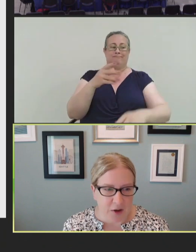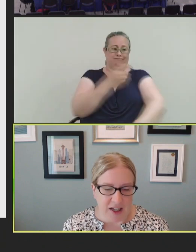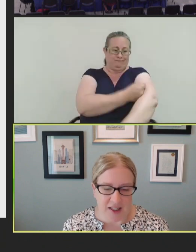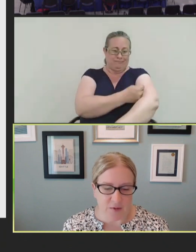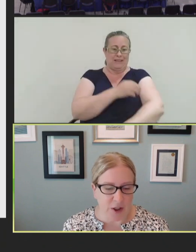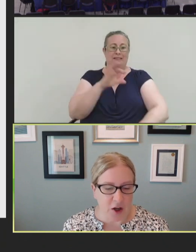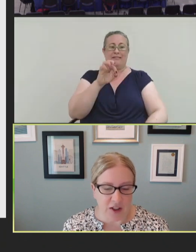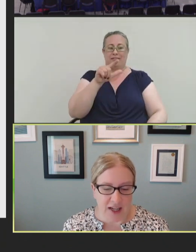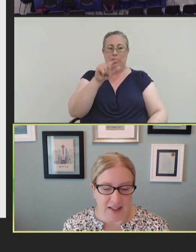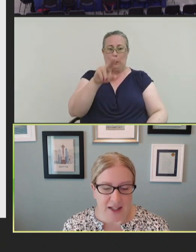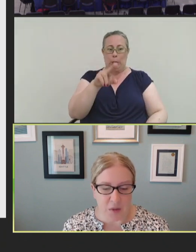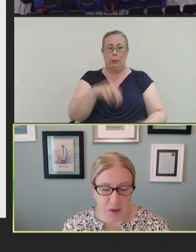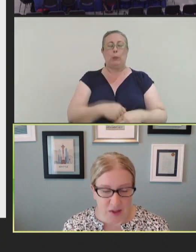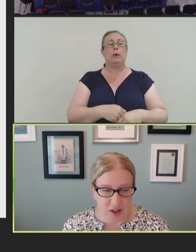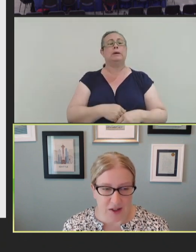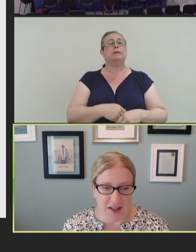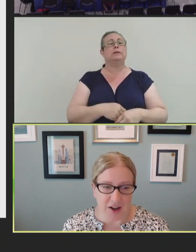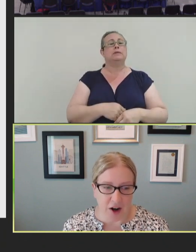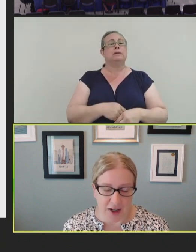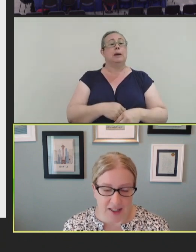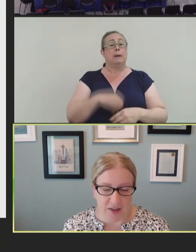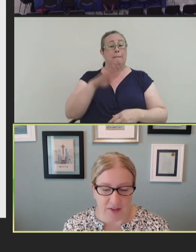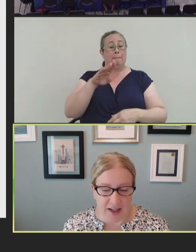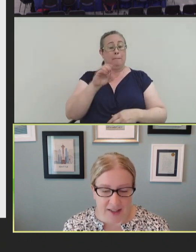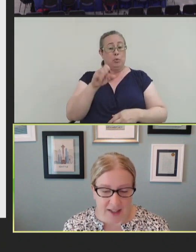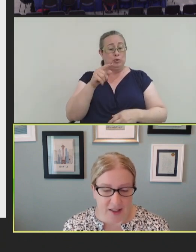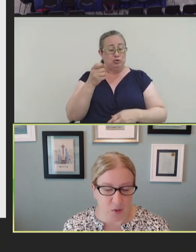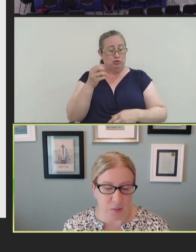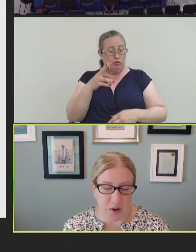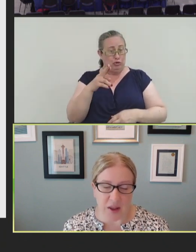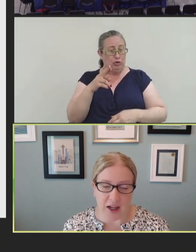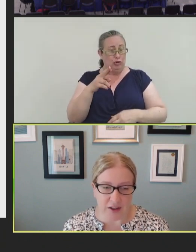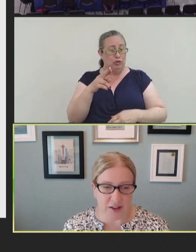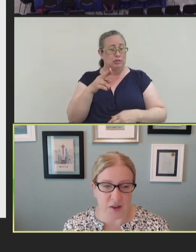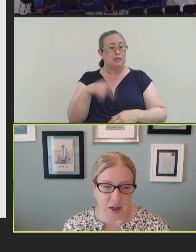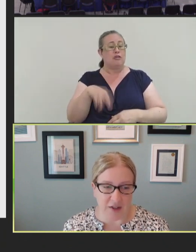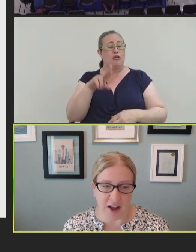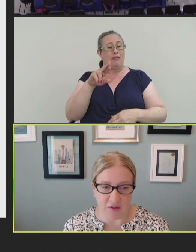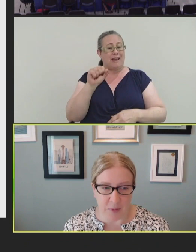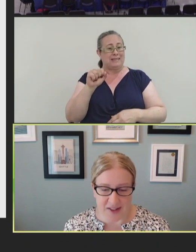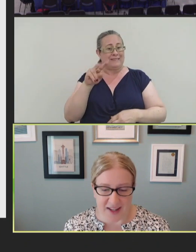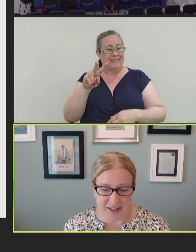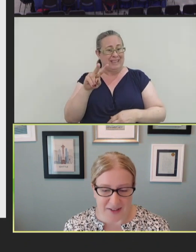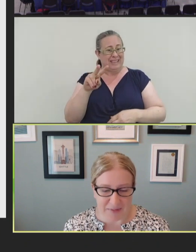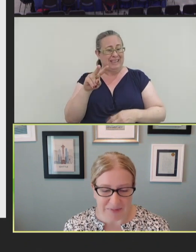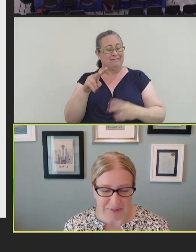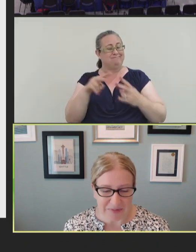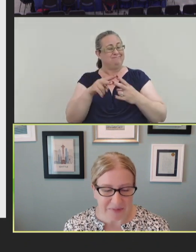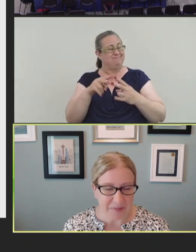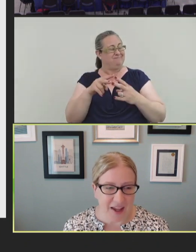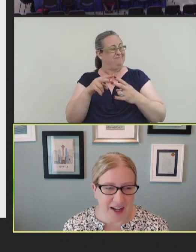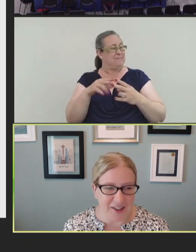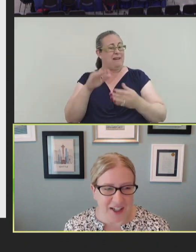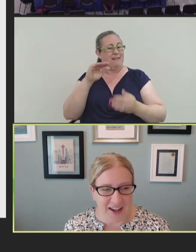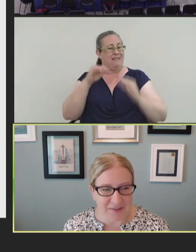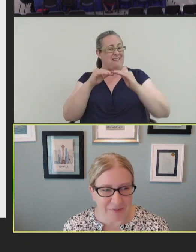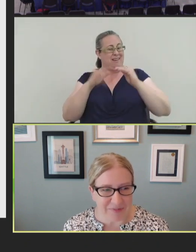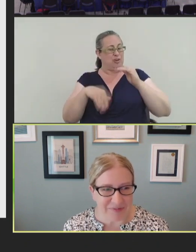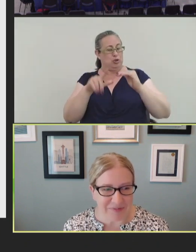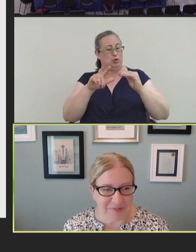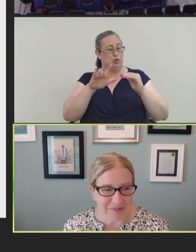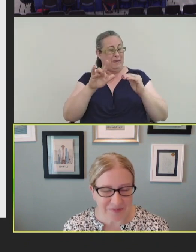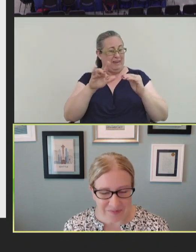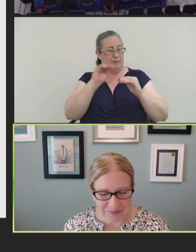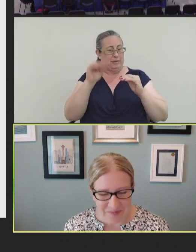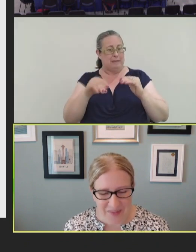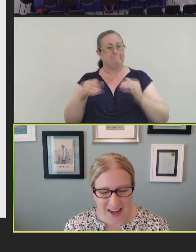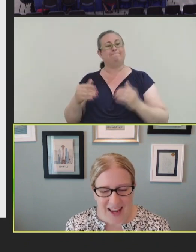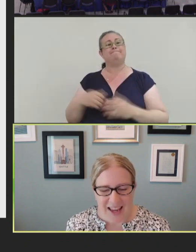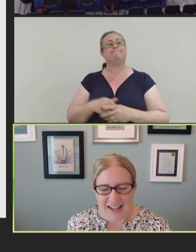rates for COVID-19 boosters and RSV vaccines were both under 25 percent. And enter again.